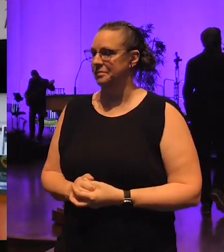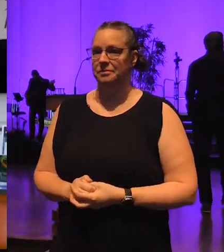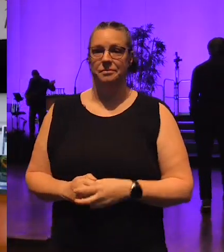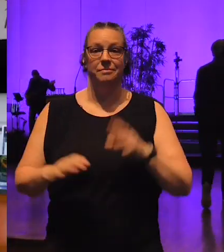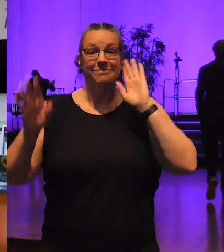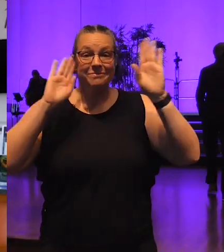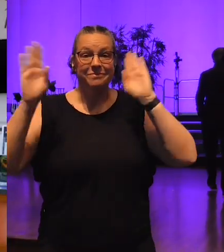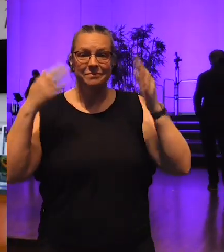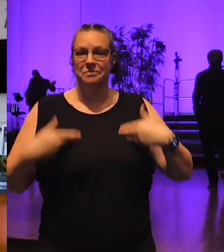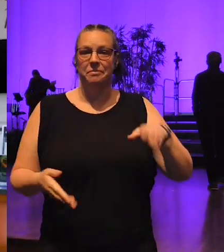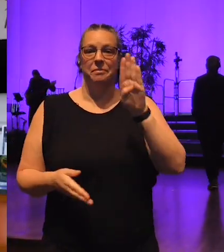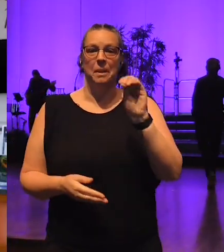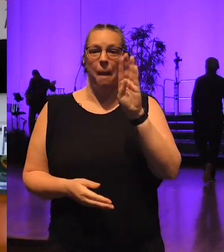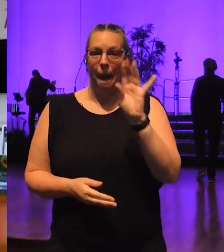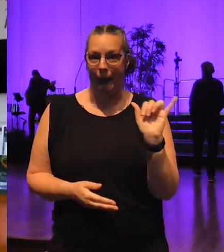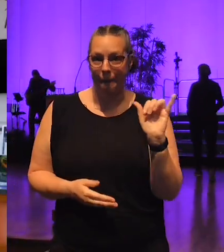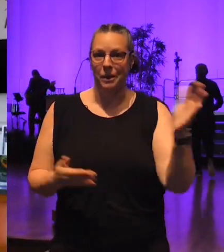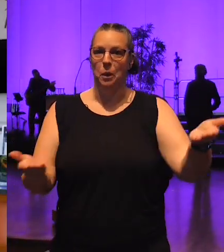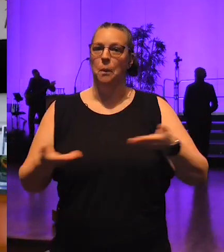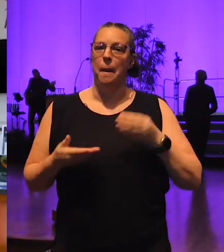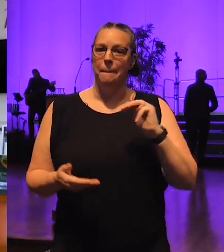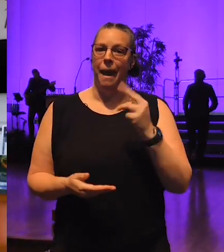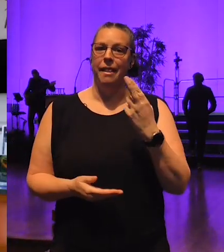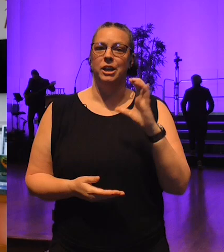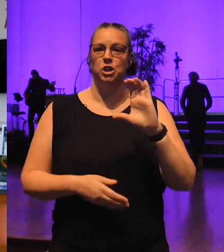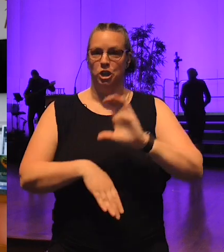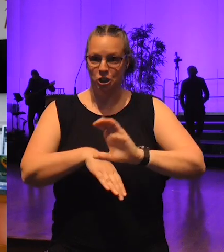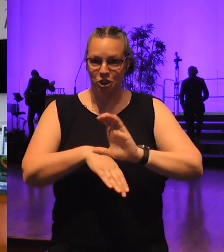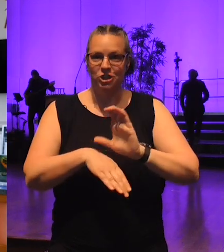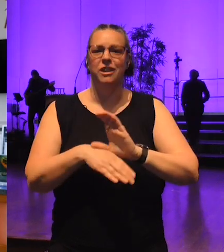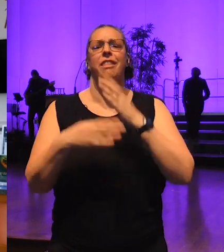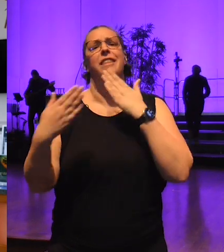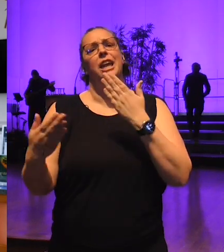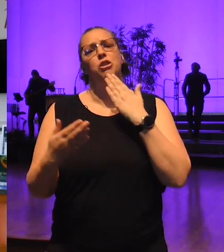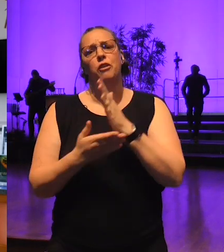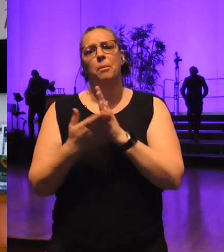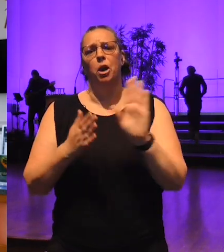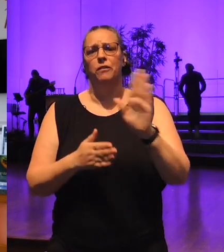hey everybody my name is Bobby welcome to Mile High church thank you so much for spending part